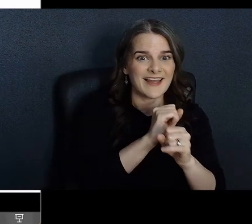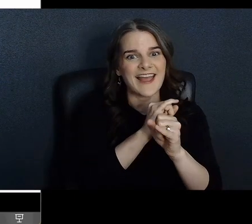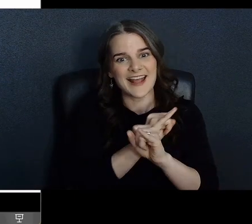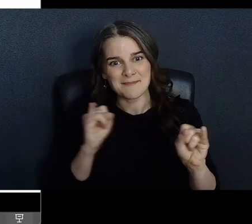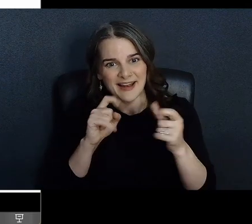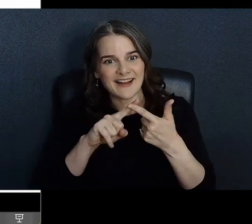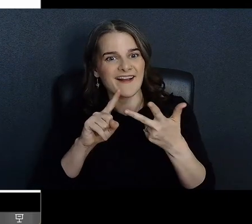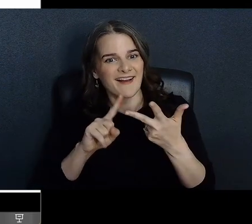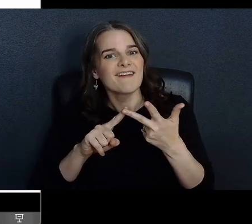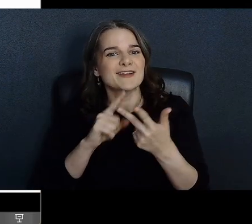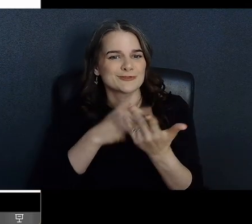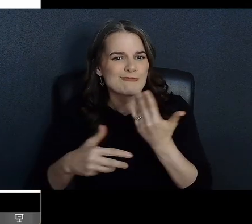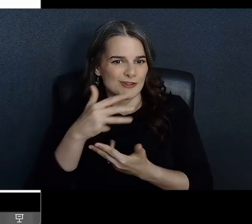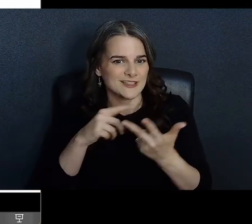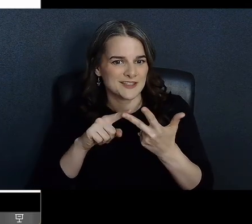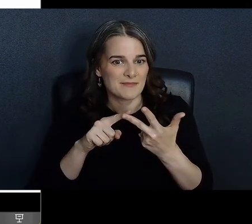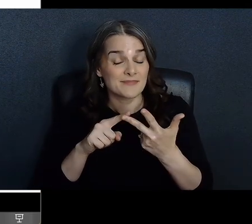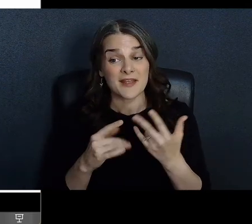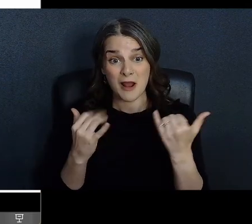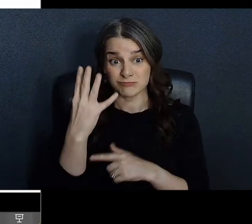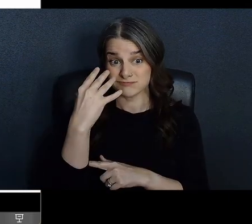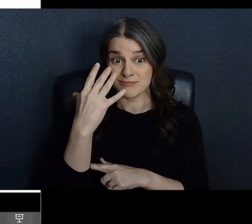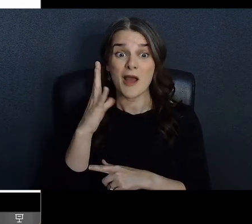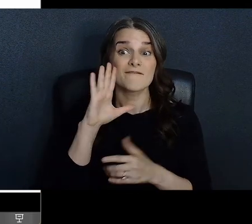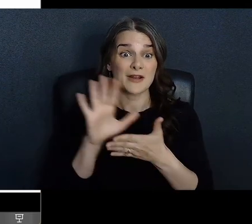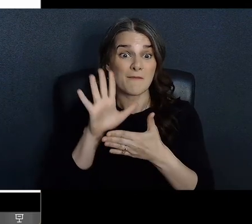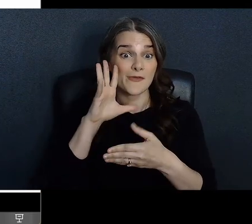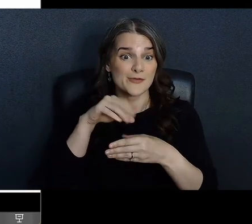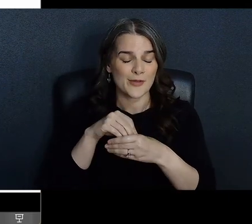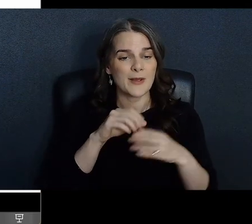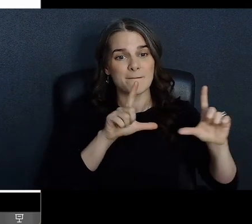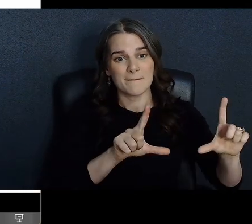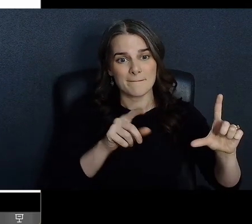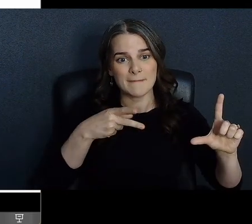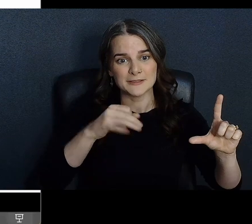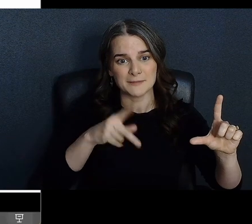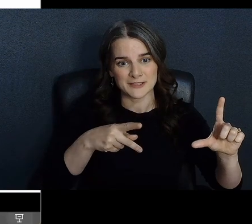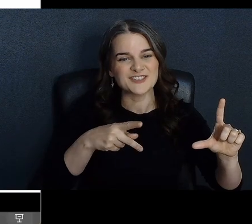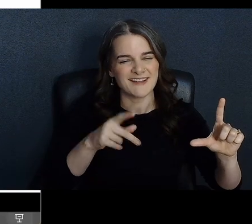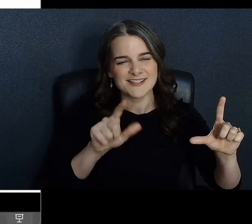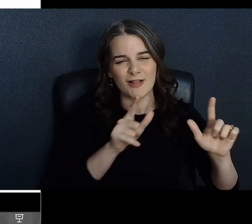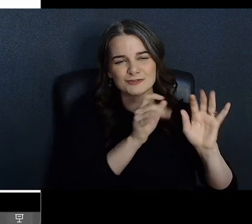and the video will include a picture in picture ASL and translation, as well as a full transcript.